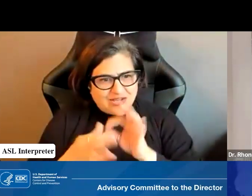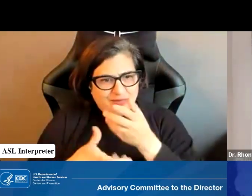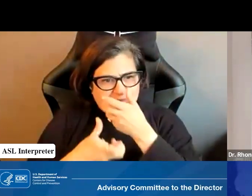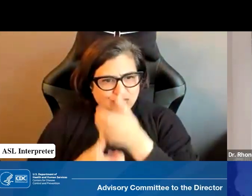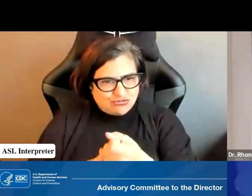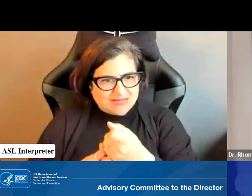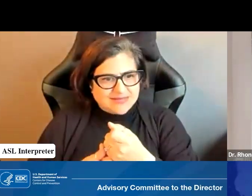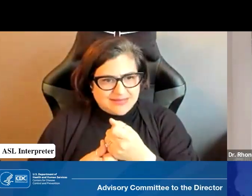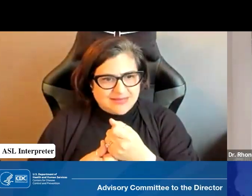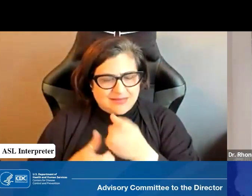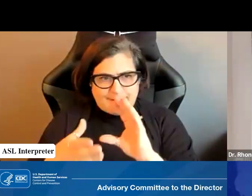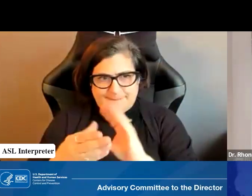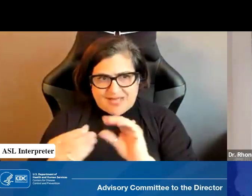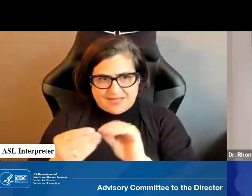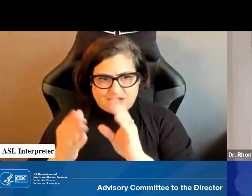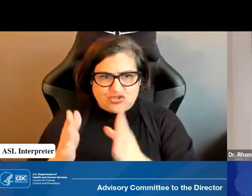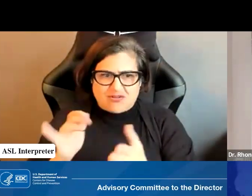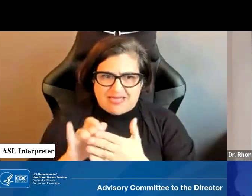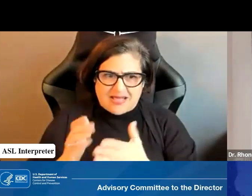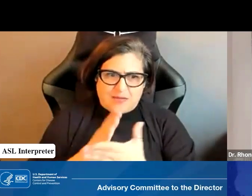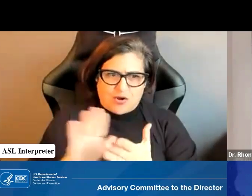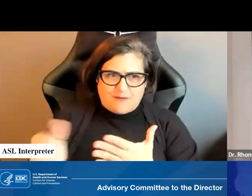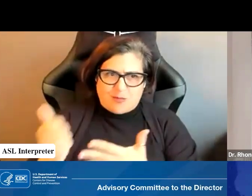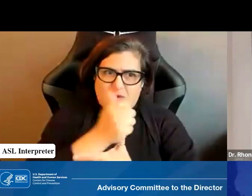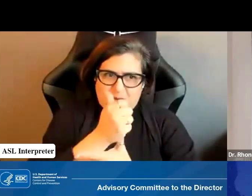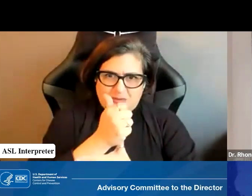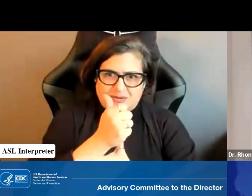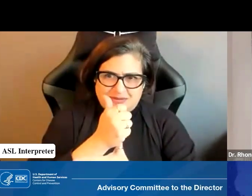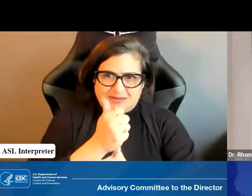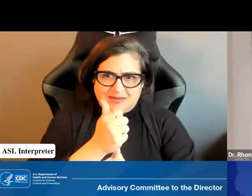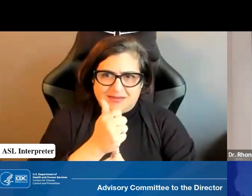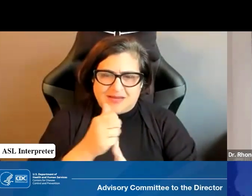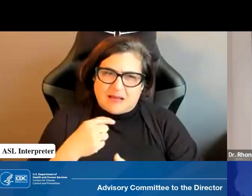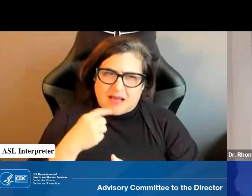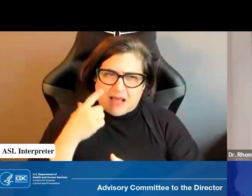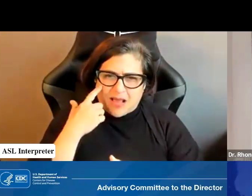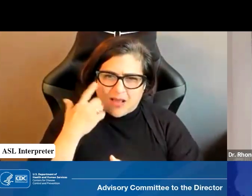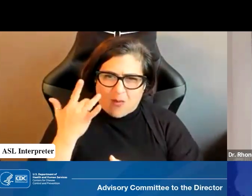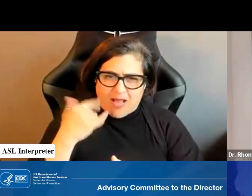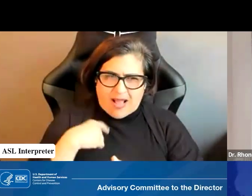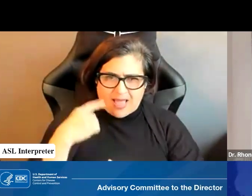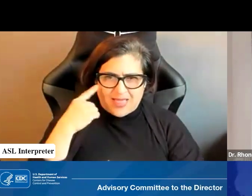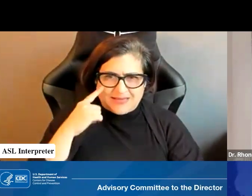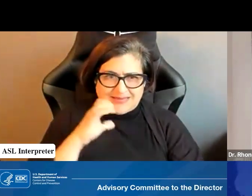of your priority areas, because I think, especially in a time when CDC has lost the trust